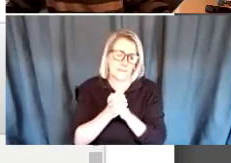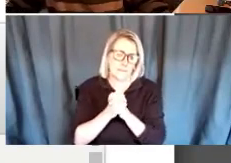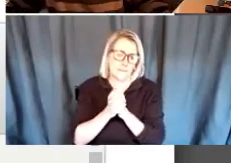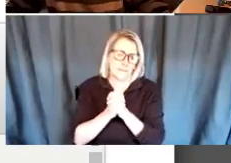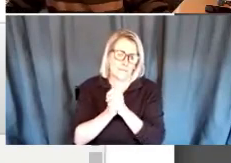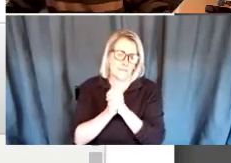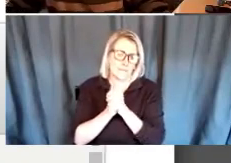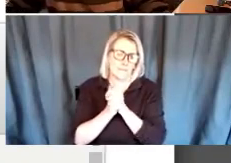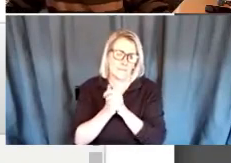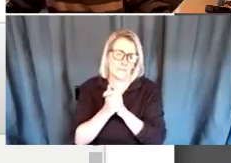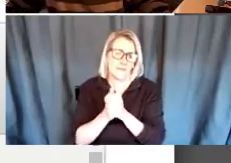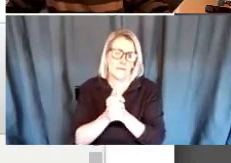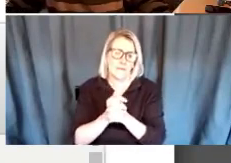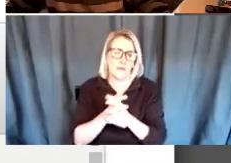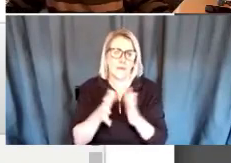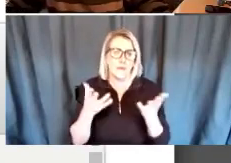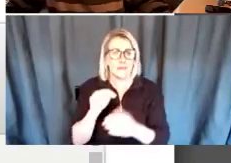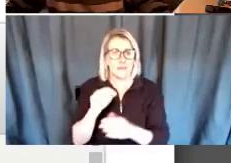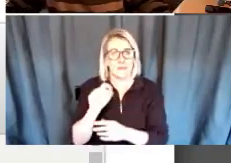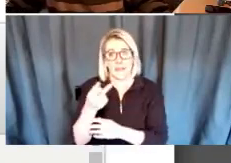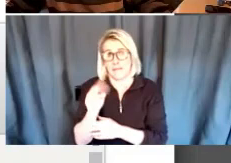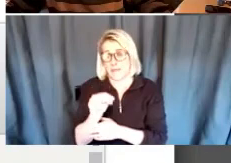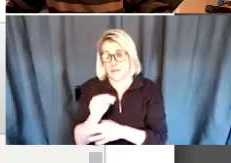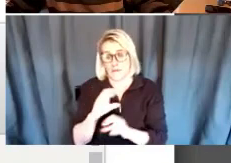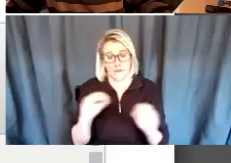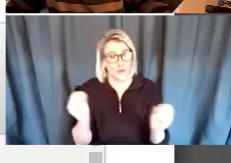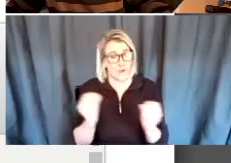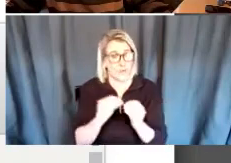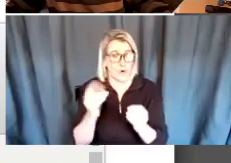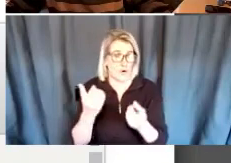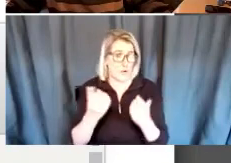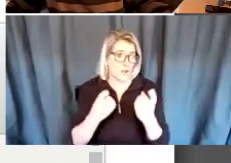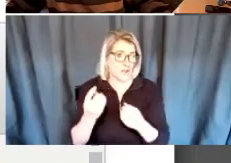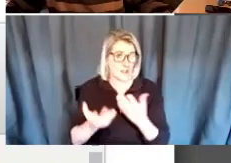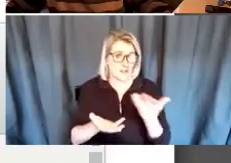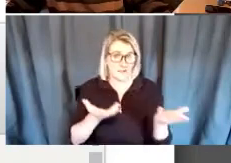So Nathan, if there is no more questions, I have covered